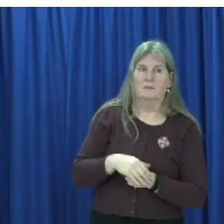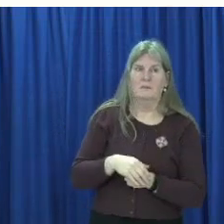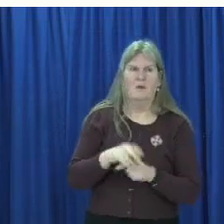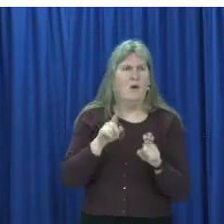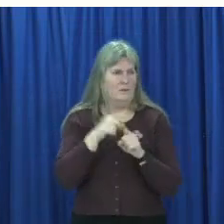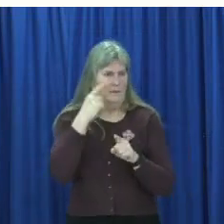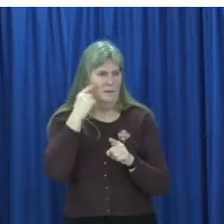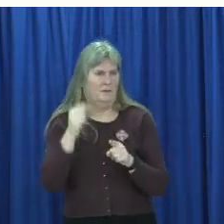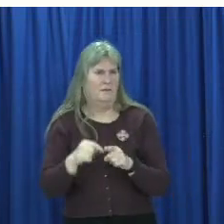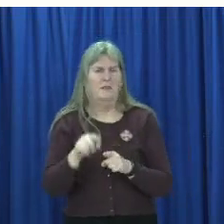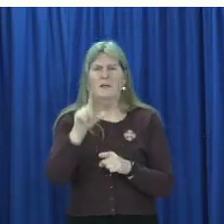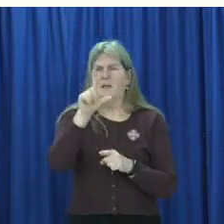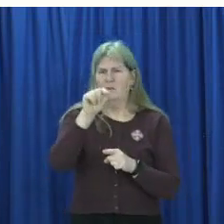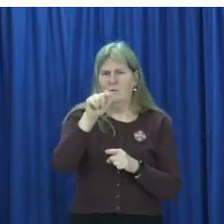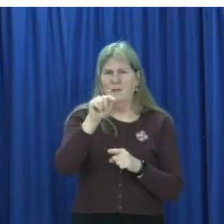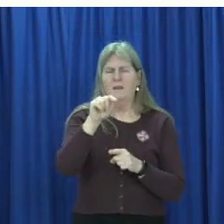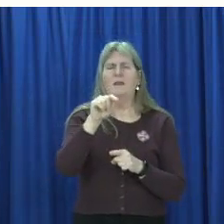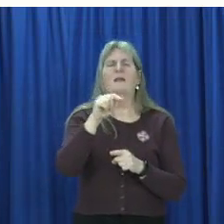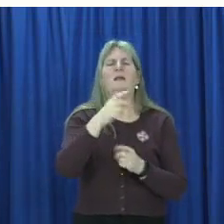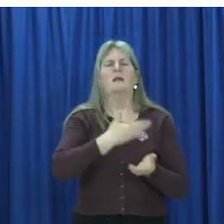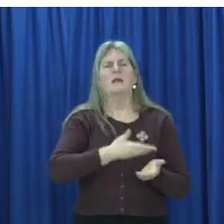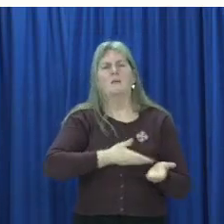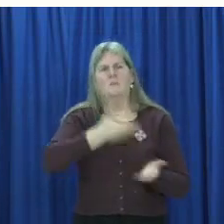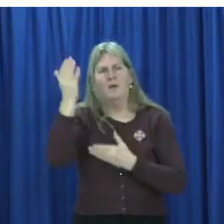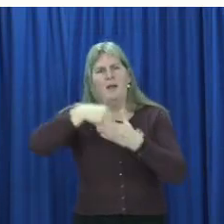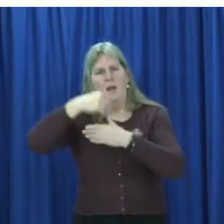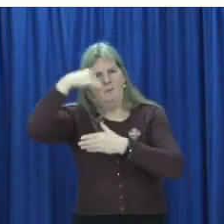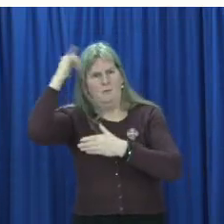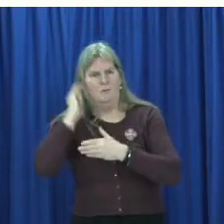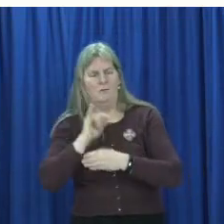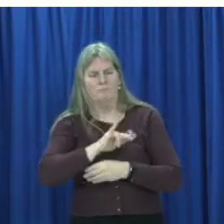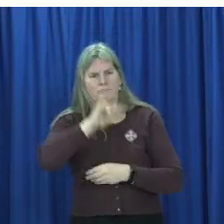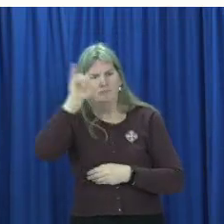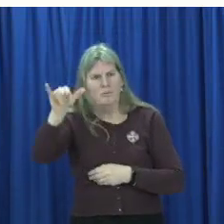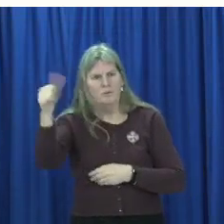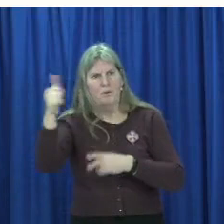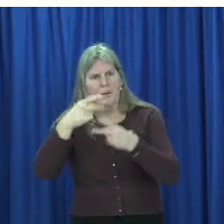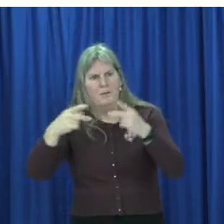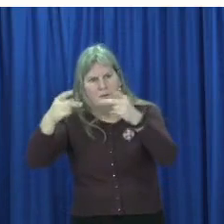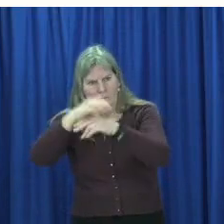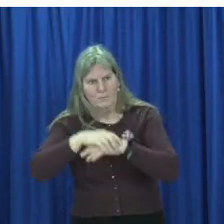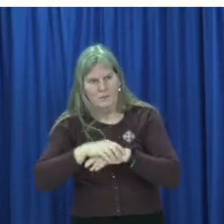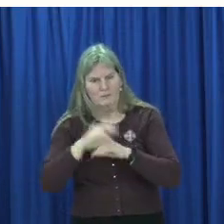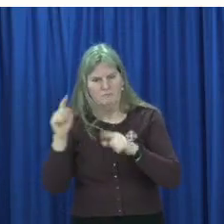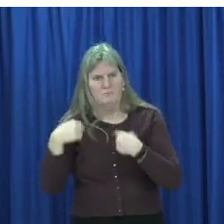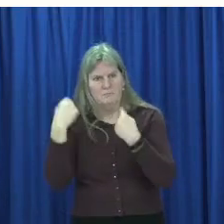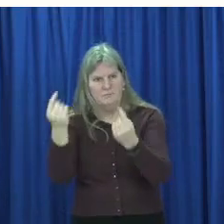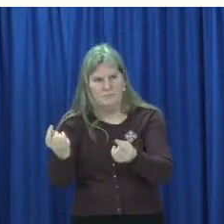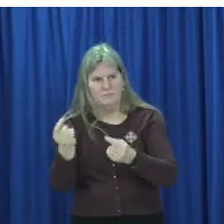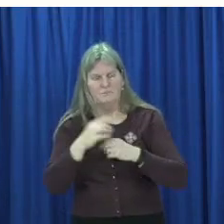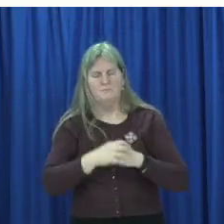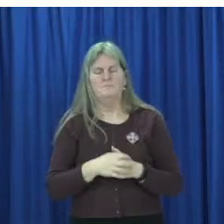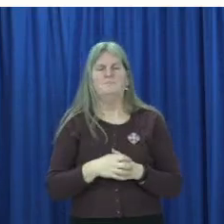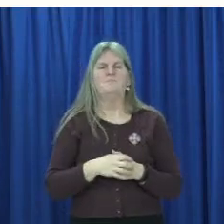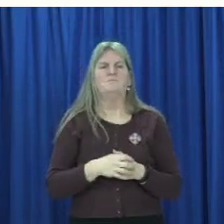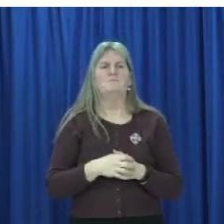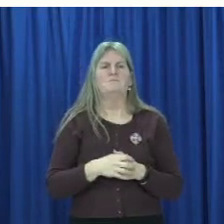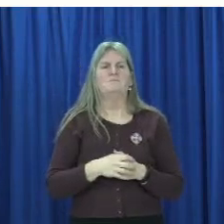20 medivacs have occurred for people with COVID since the start of the pandemic. There's a table below,